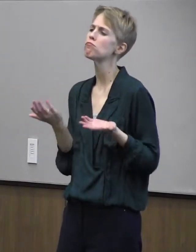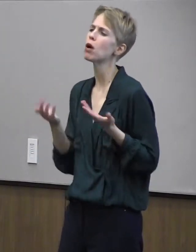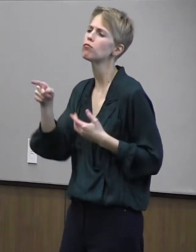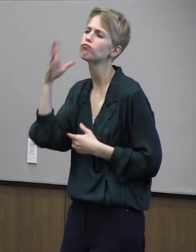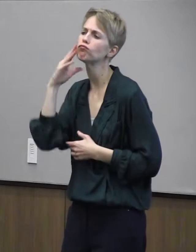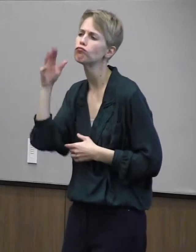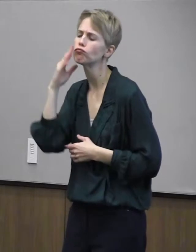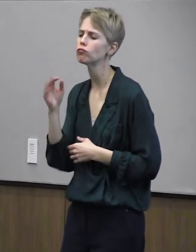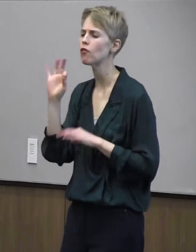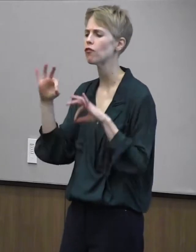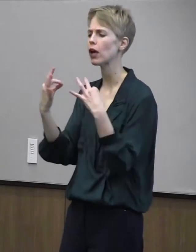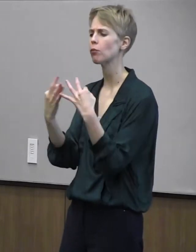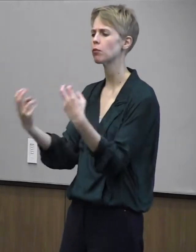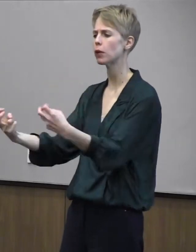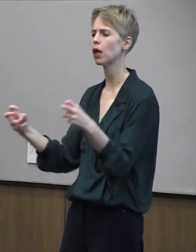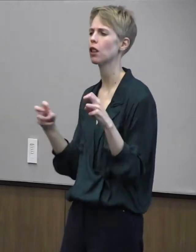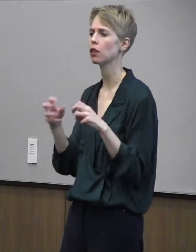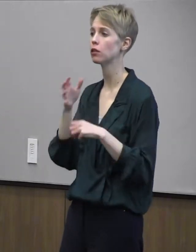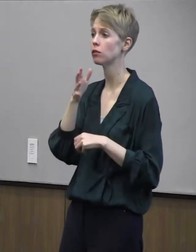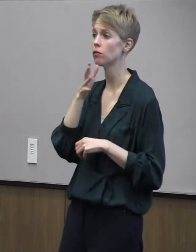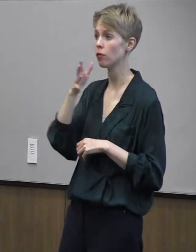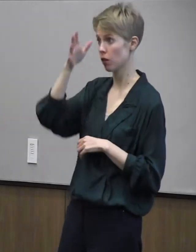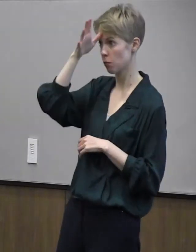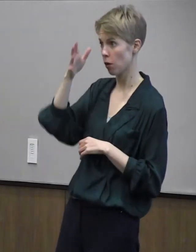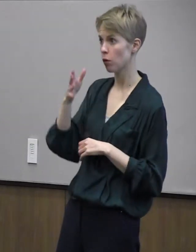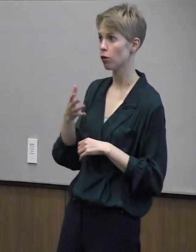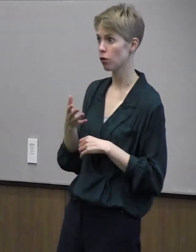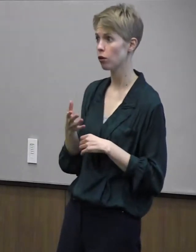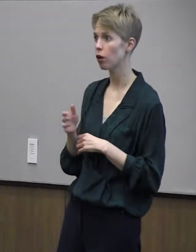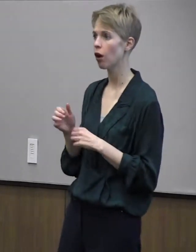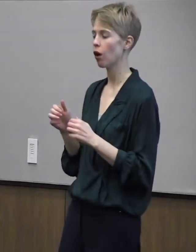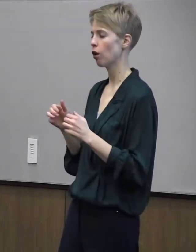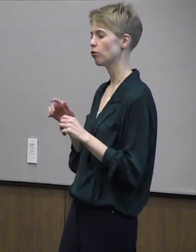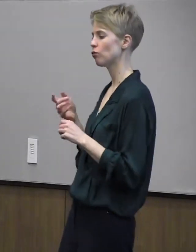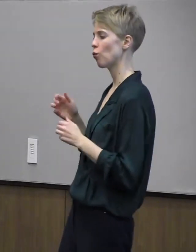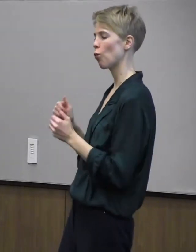the father or mother treated their grown-up offspring with an in civility